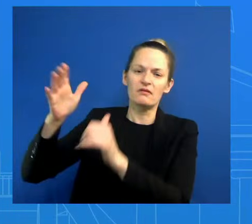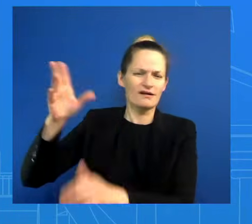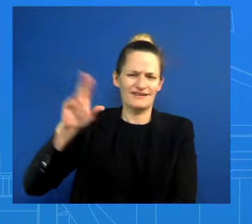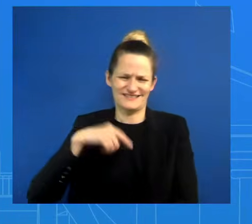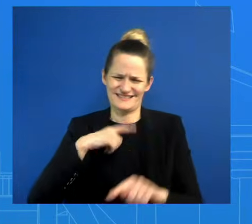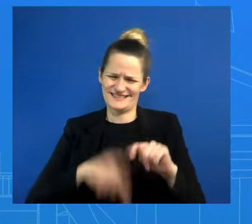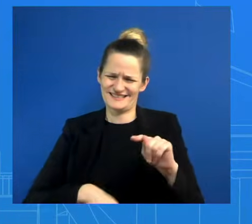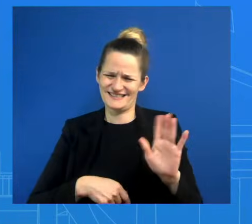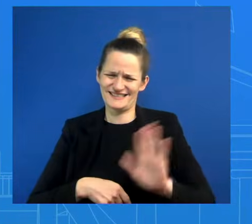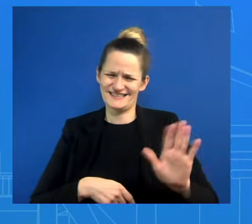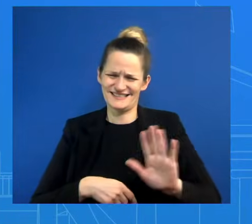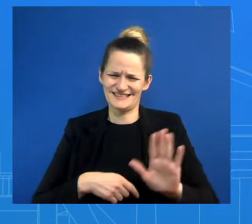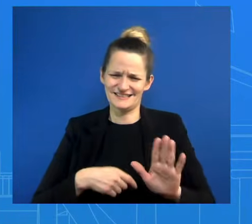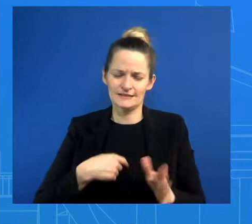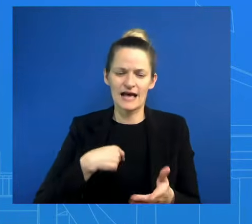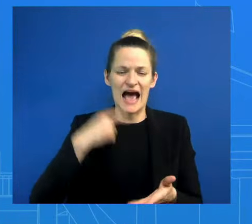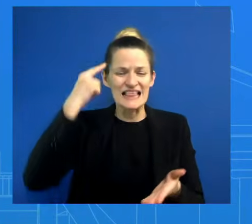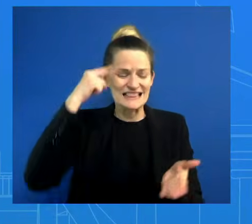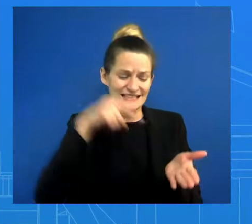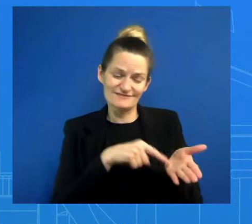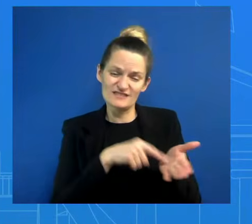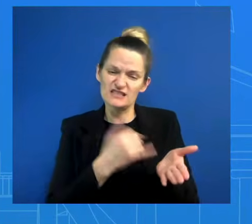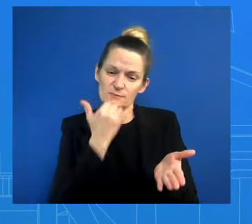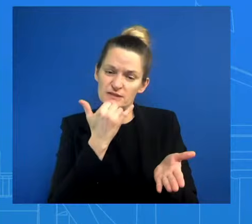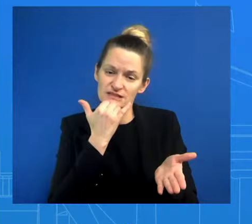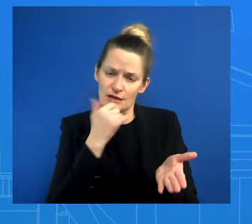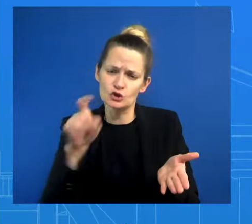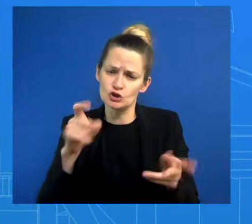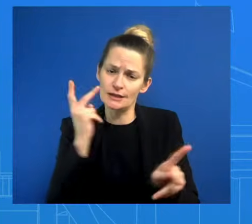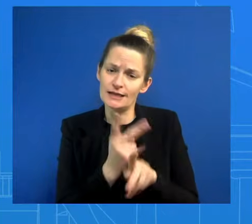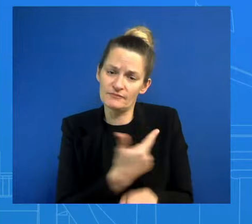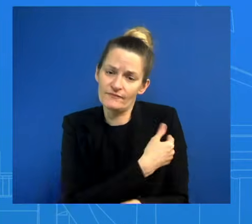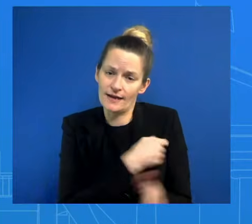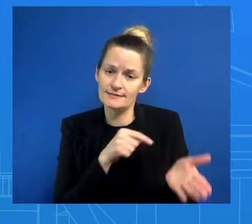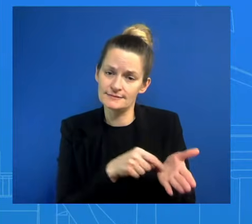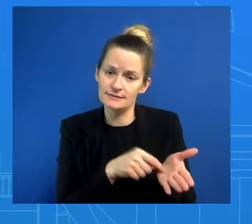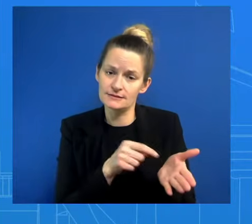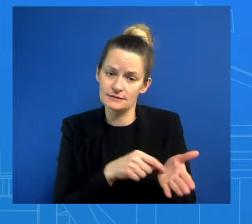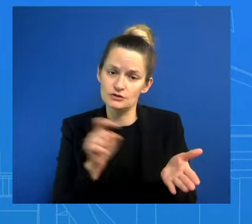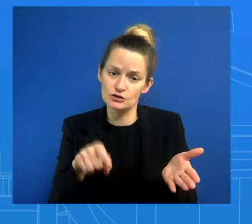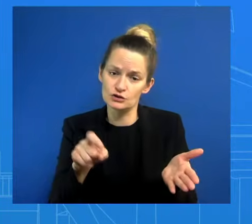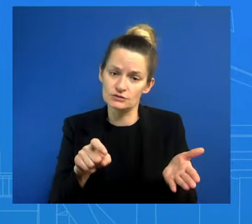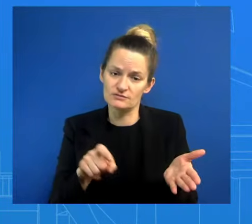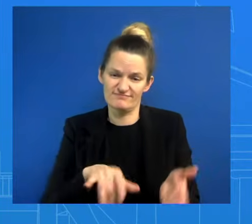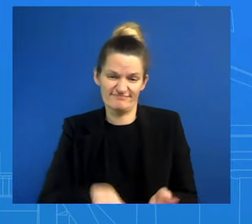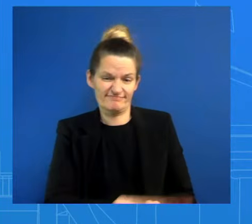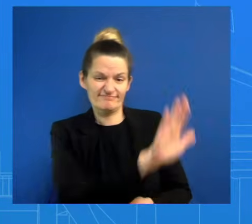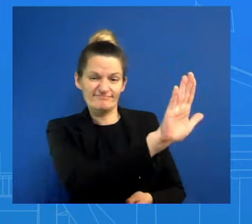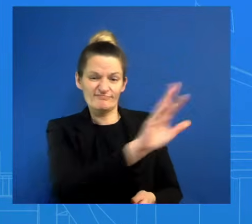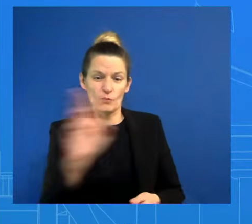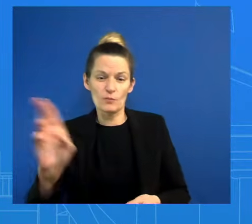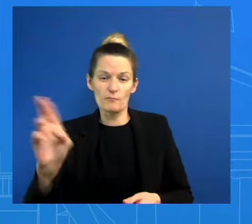that they'd rather fight against the health and wellbeing of our troops than protect them. And we think that it's a mistake.